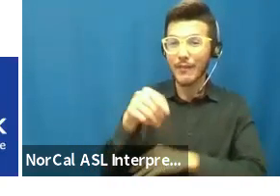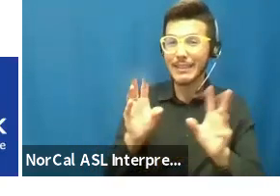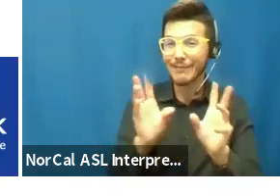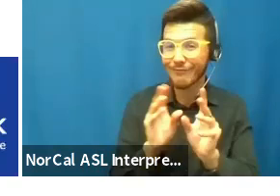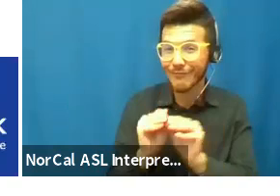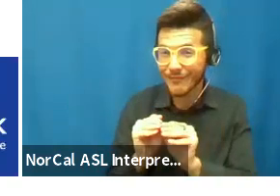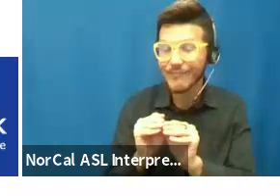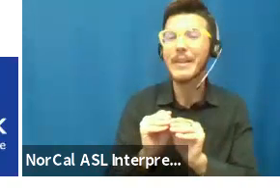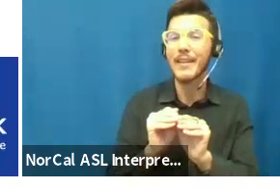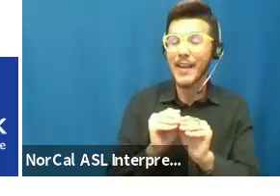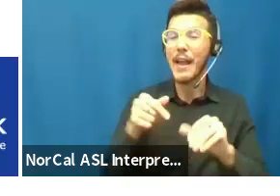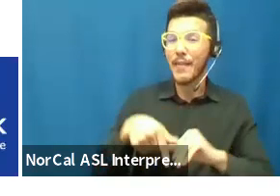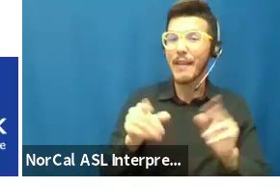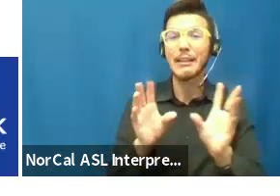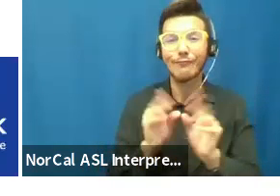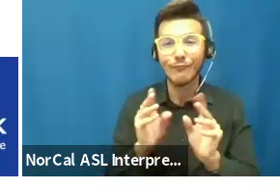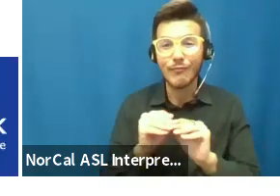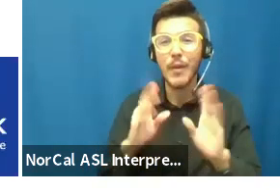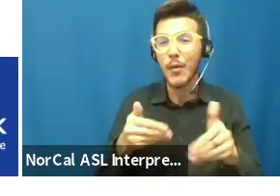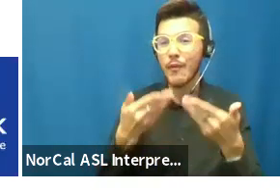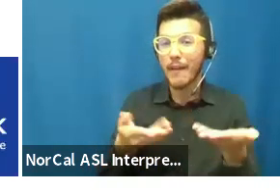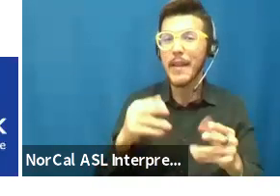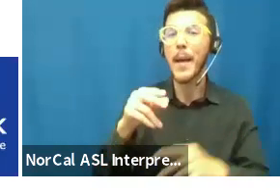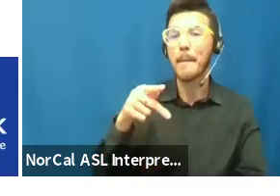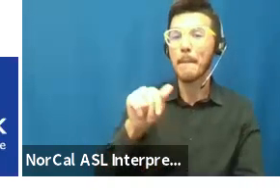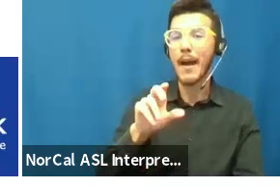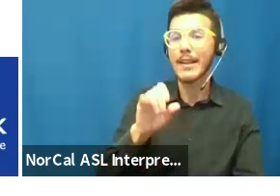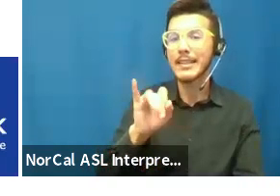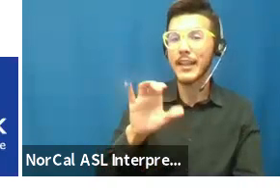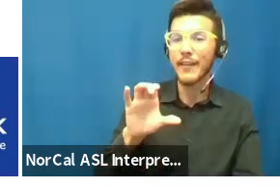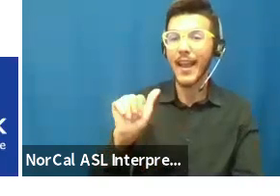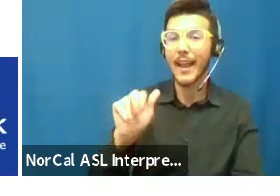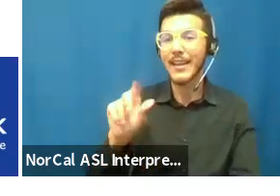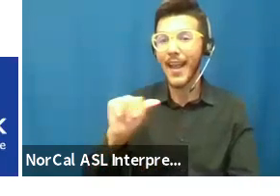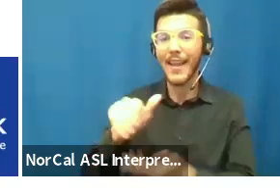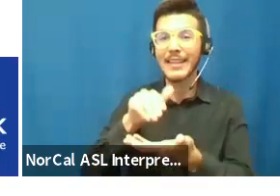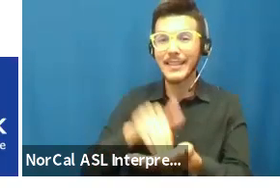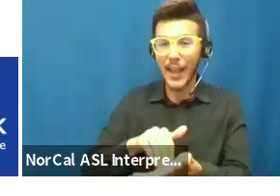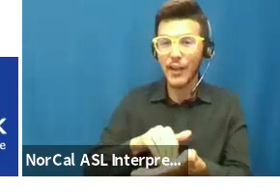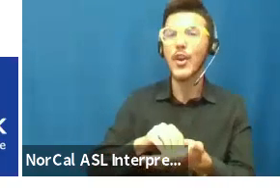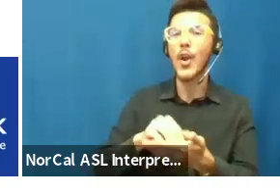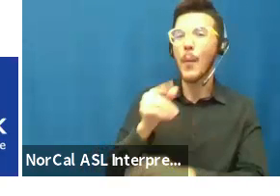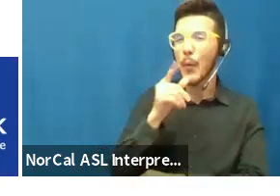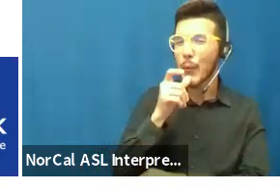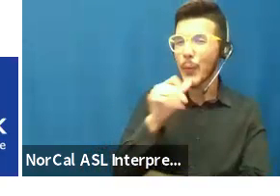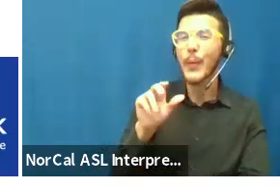webinars is brought to you by the Pacific ADA Center on behalf of the ADA National Network.